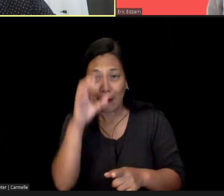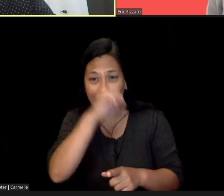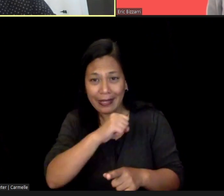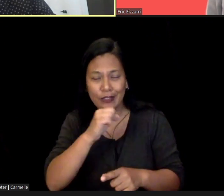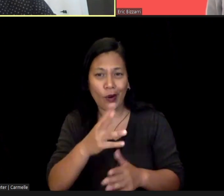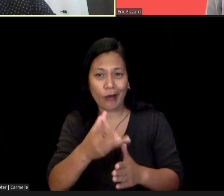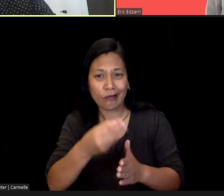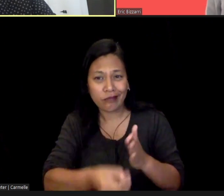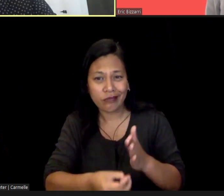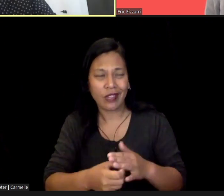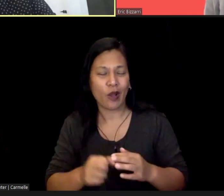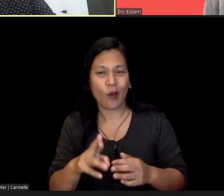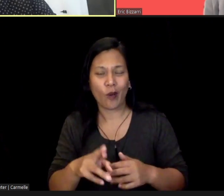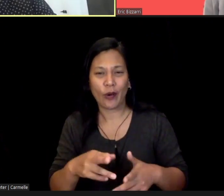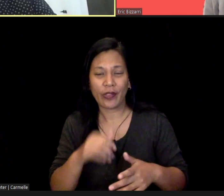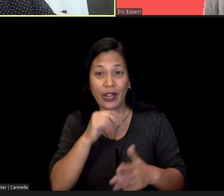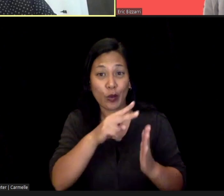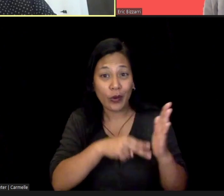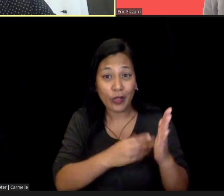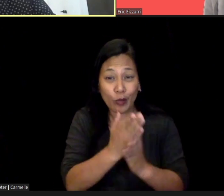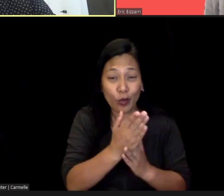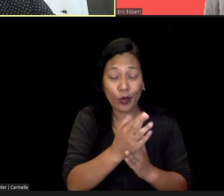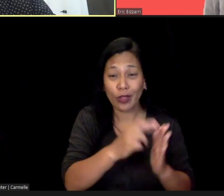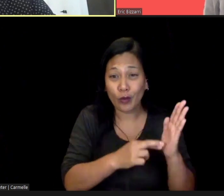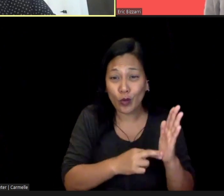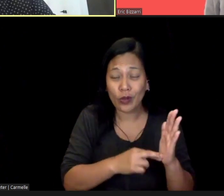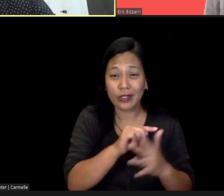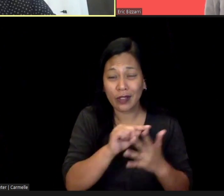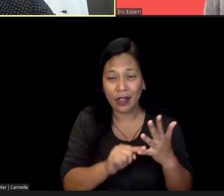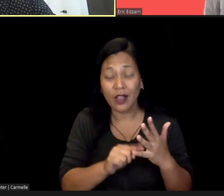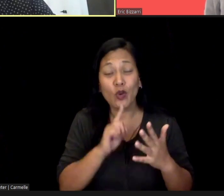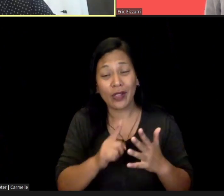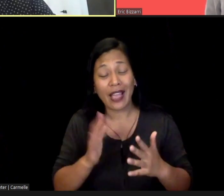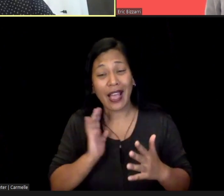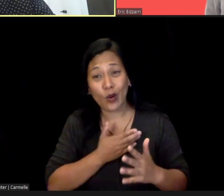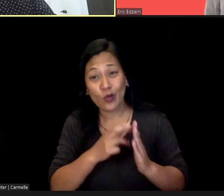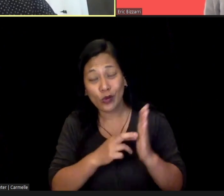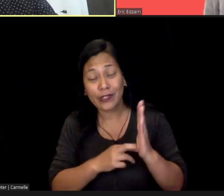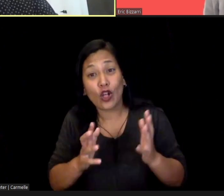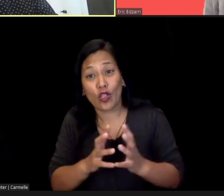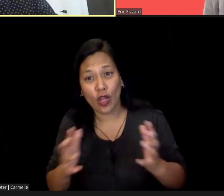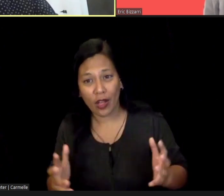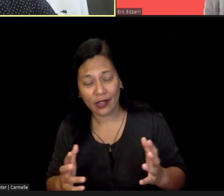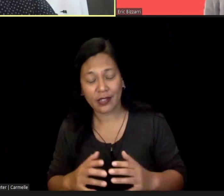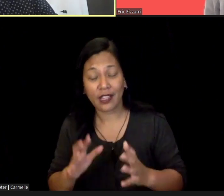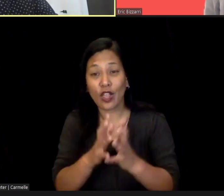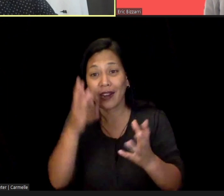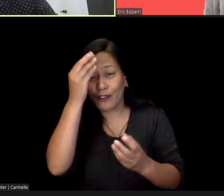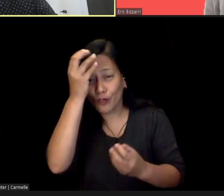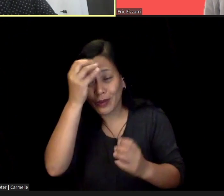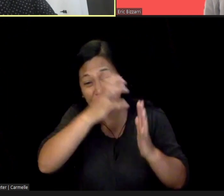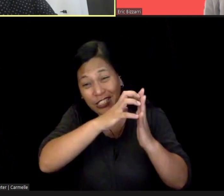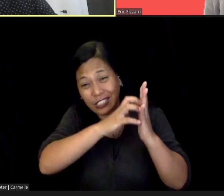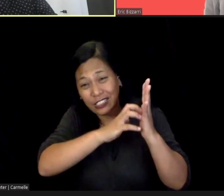And because again, our guidelines can be a lot and there's a lot of information there, but it's honestly, we've done